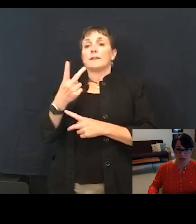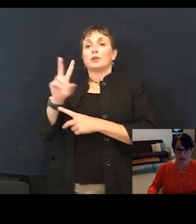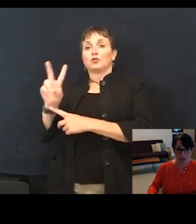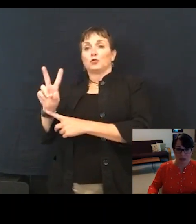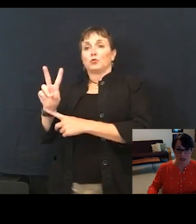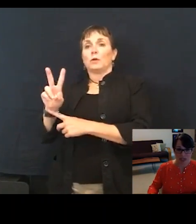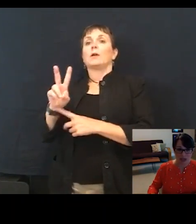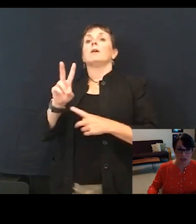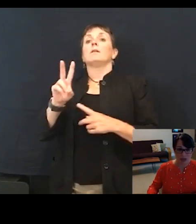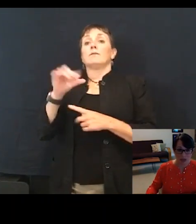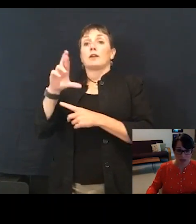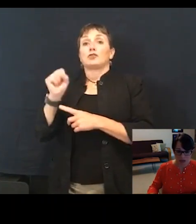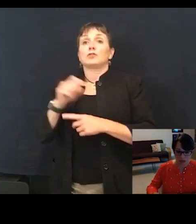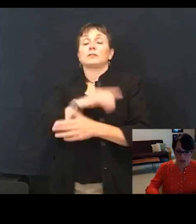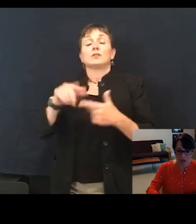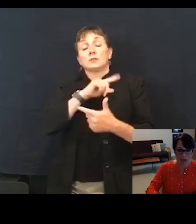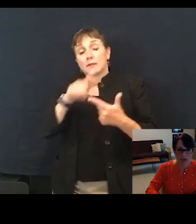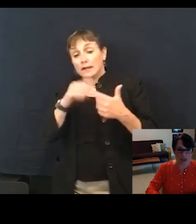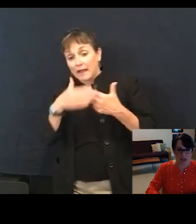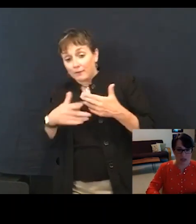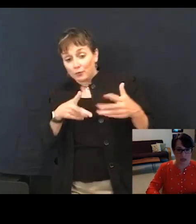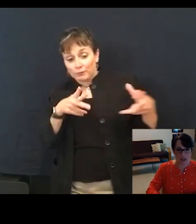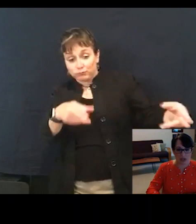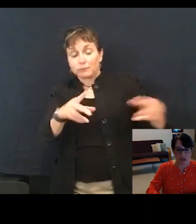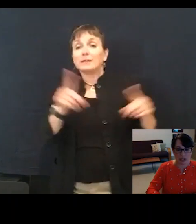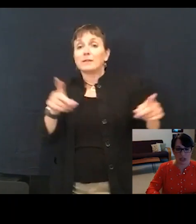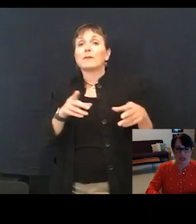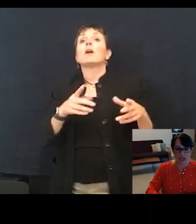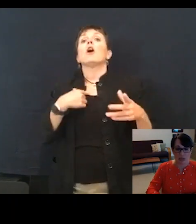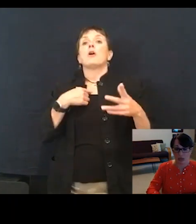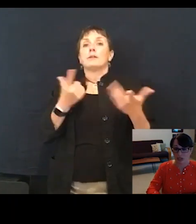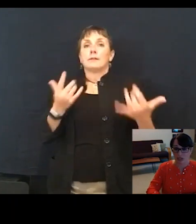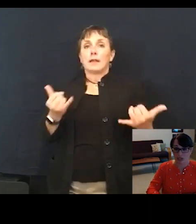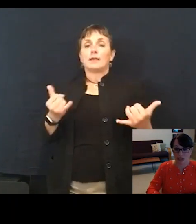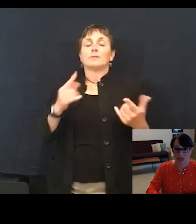using the same clinically-relevant concentration, subretinally injected them